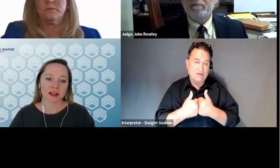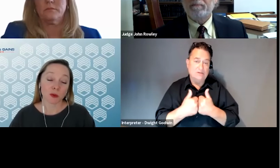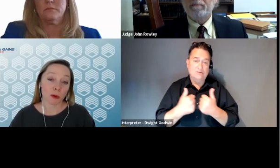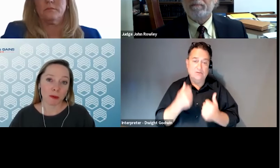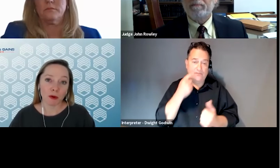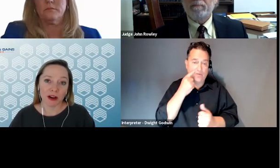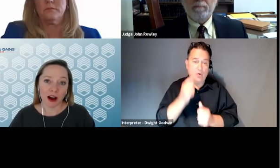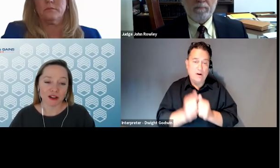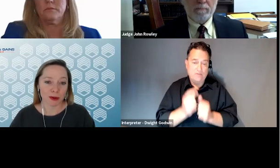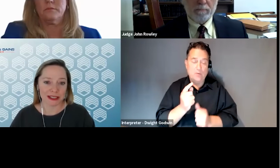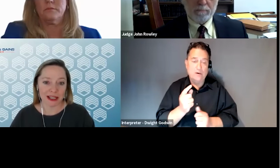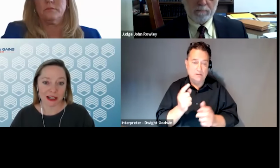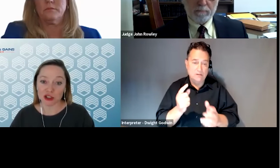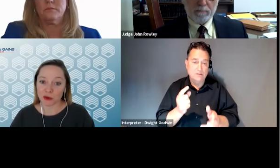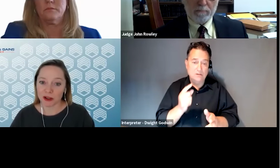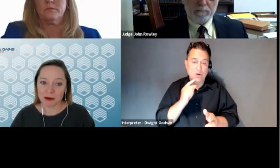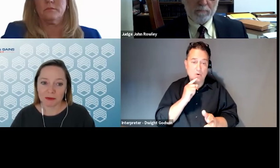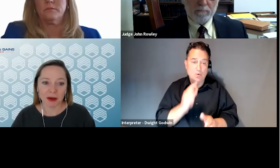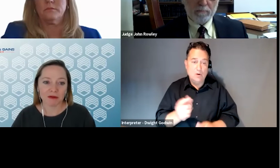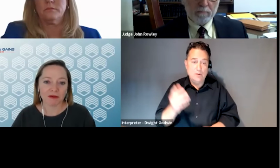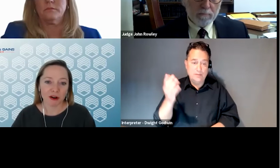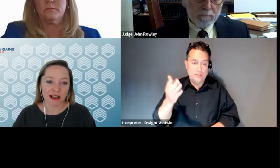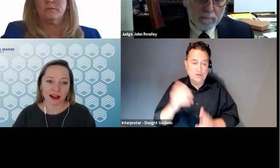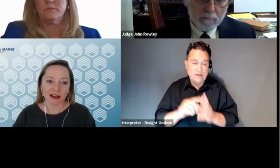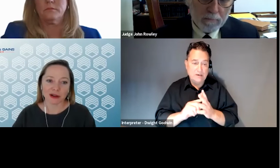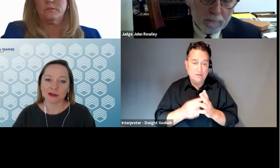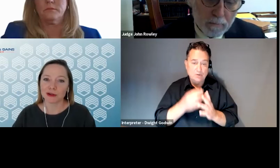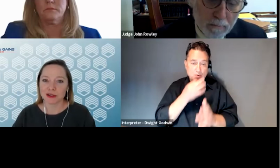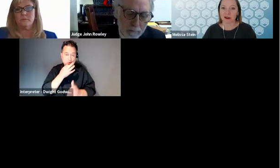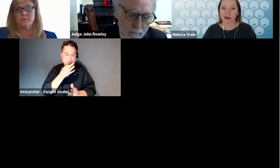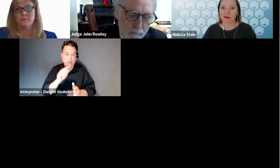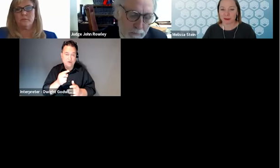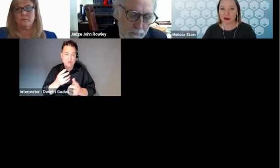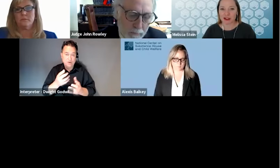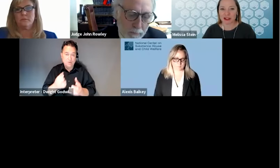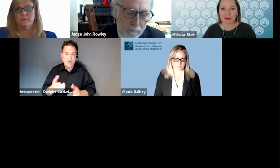So we'll be moving on to presentation shortly, but first I'd like to introduce our speakers.